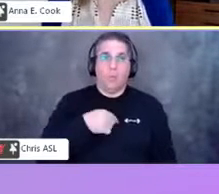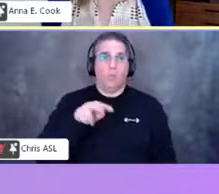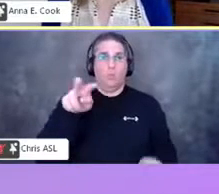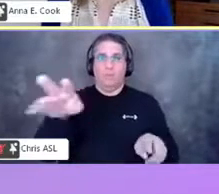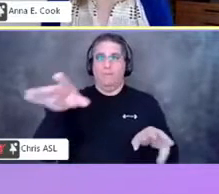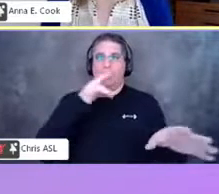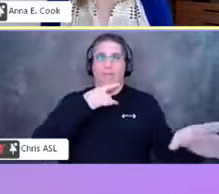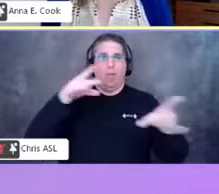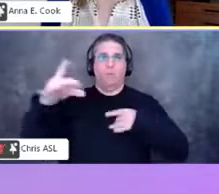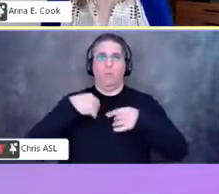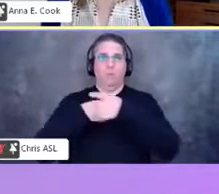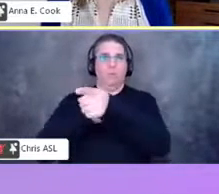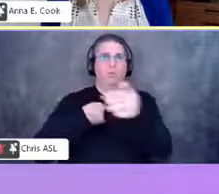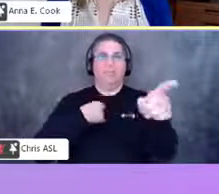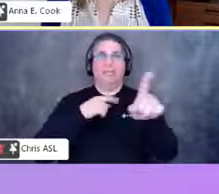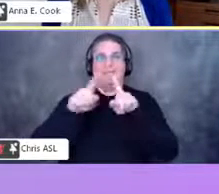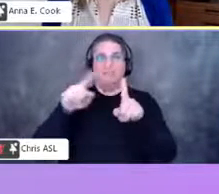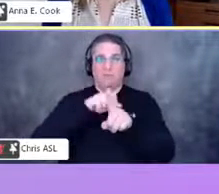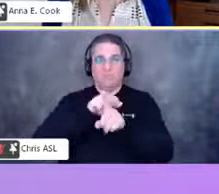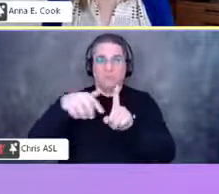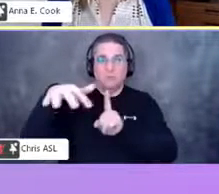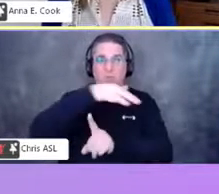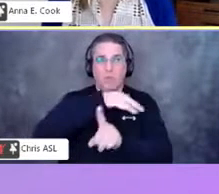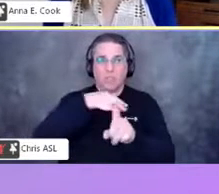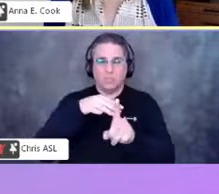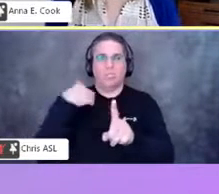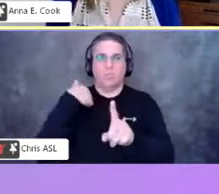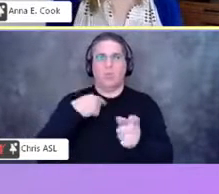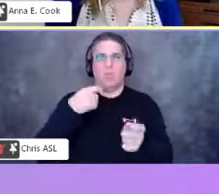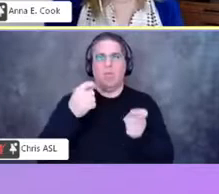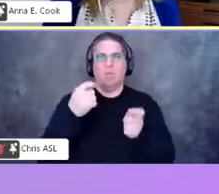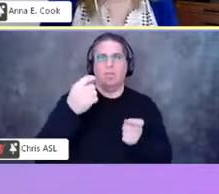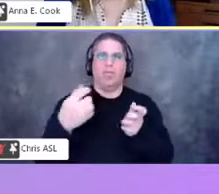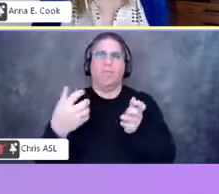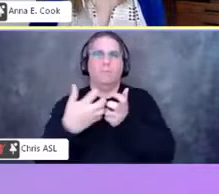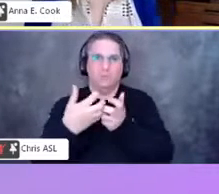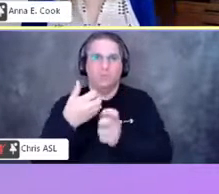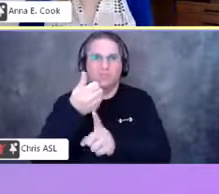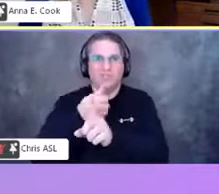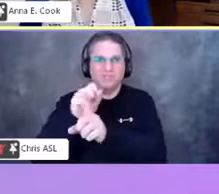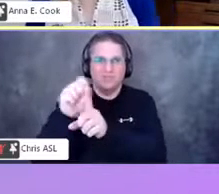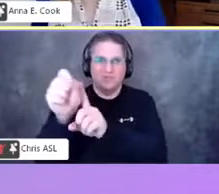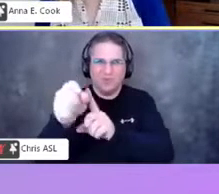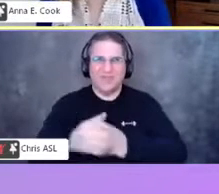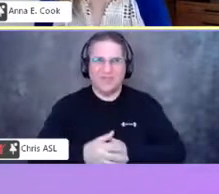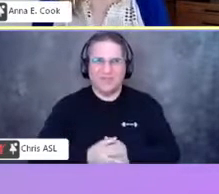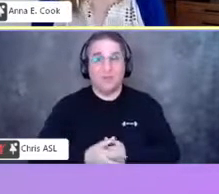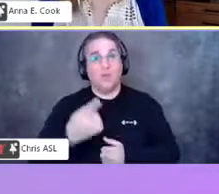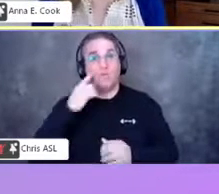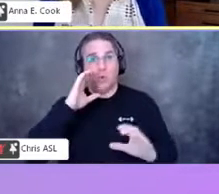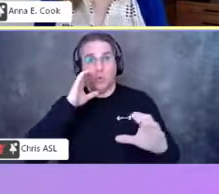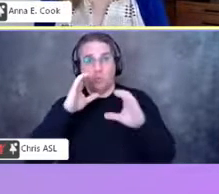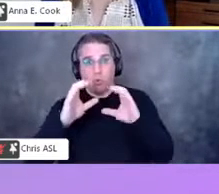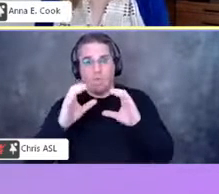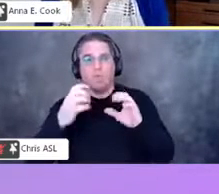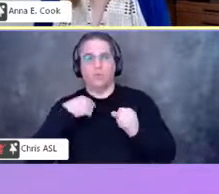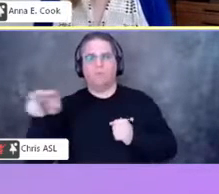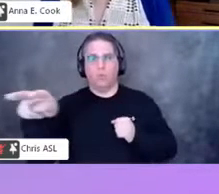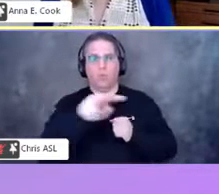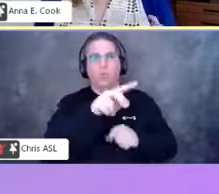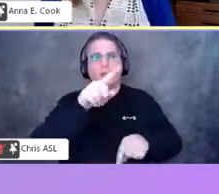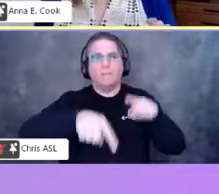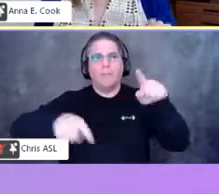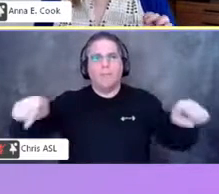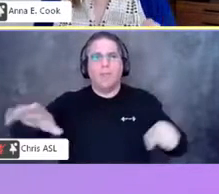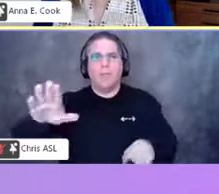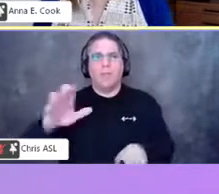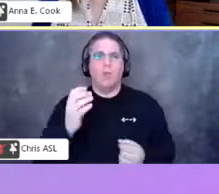contexts so for communication we need to consider different comprehension needs a person who's new